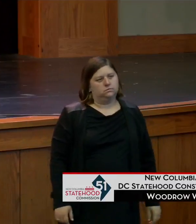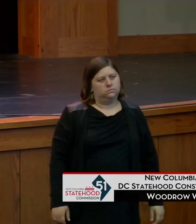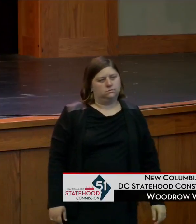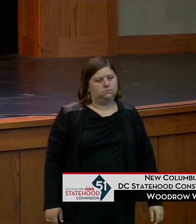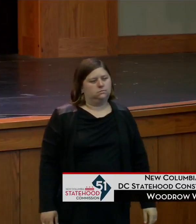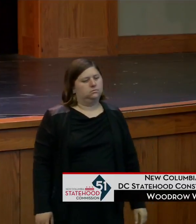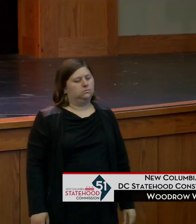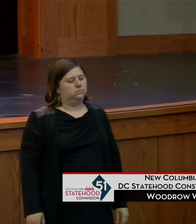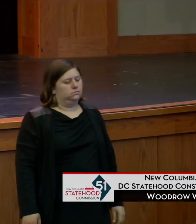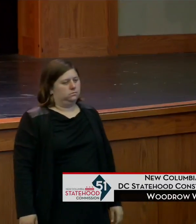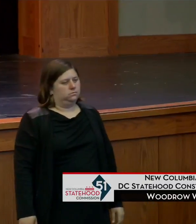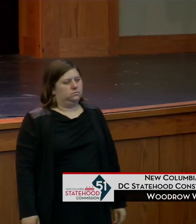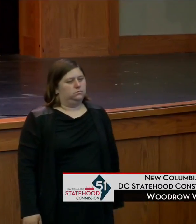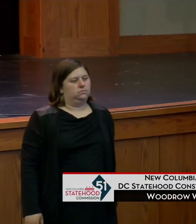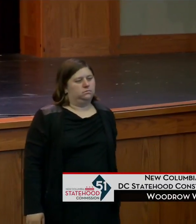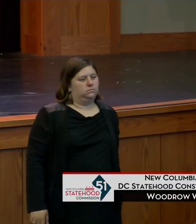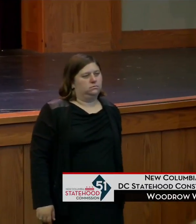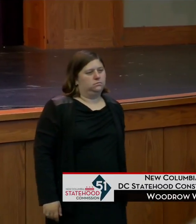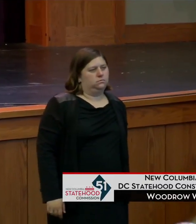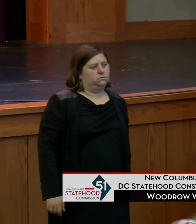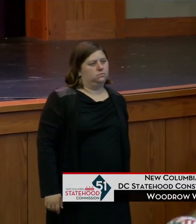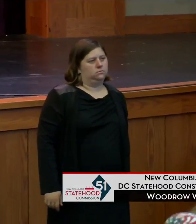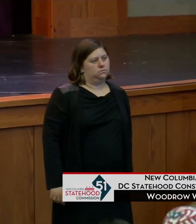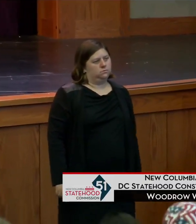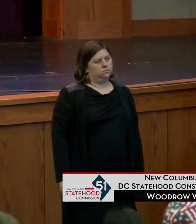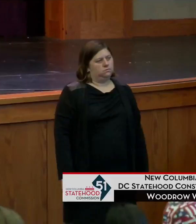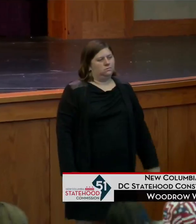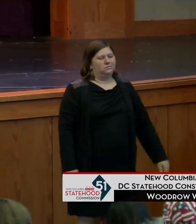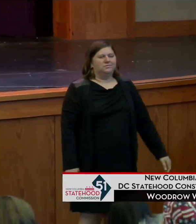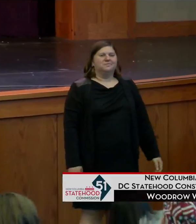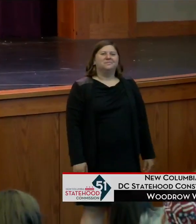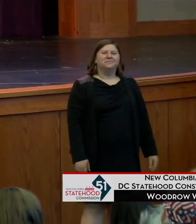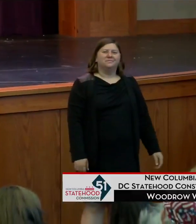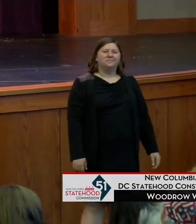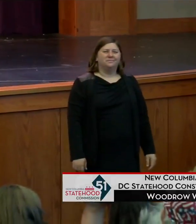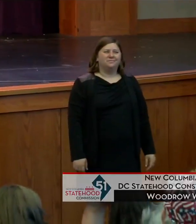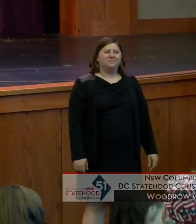[NAMES CALLED]